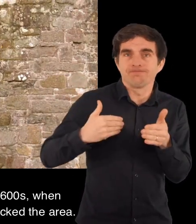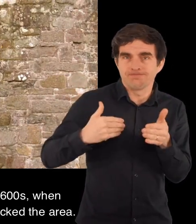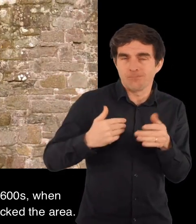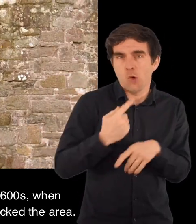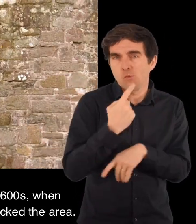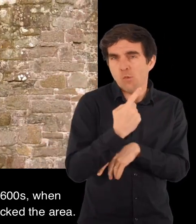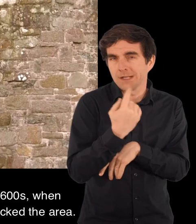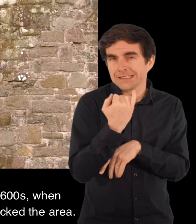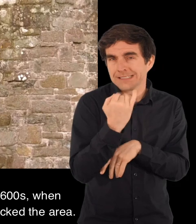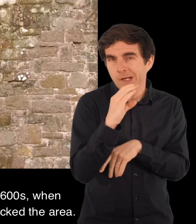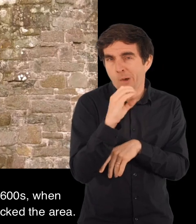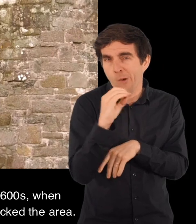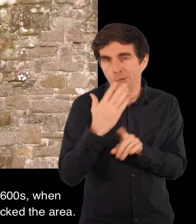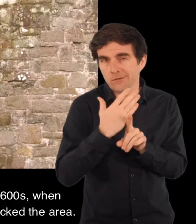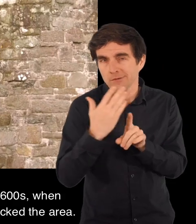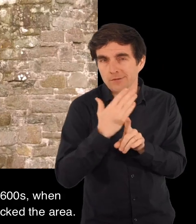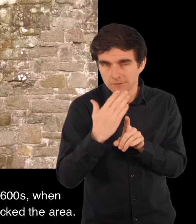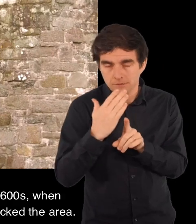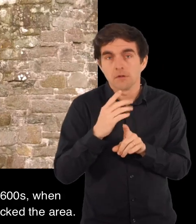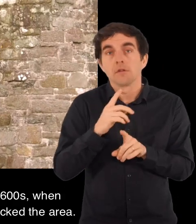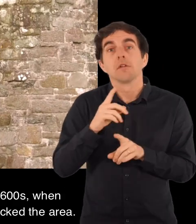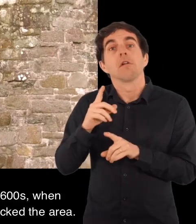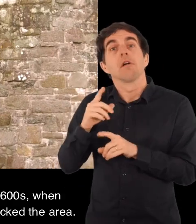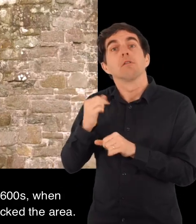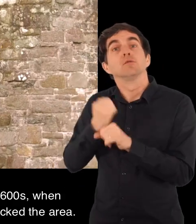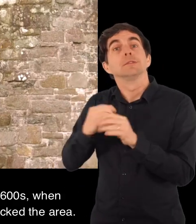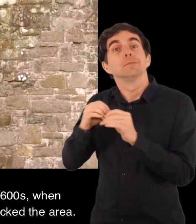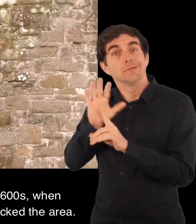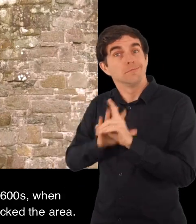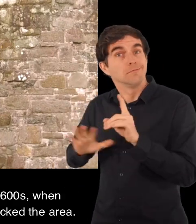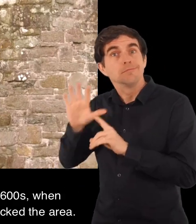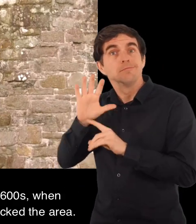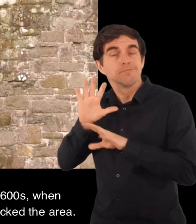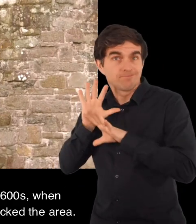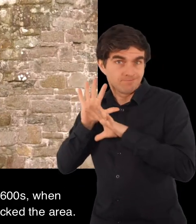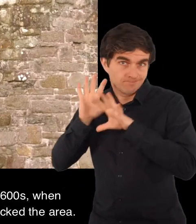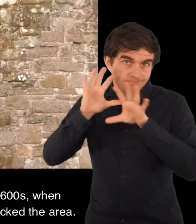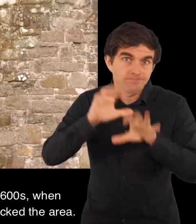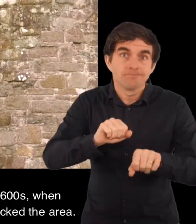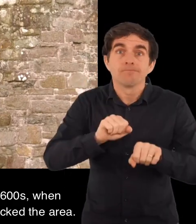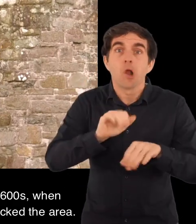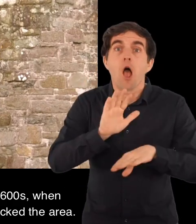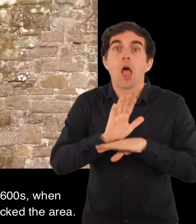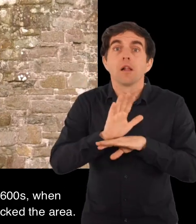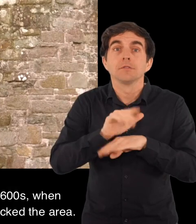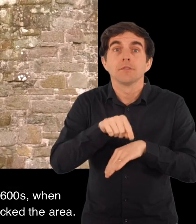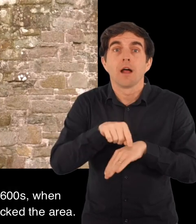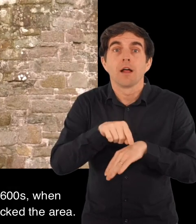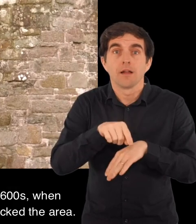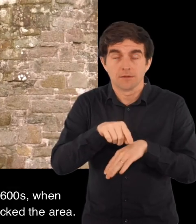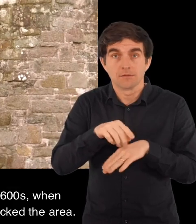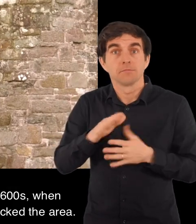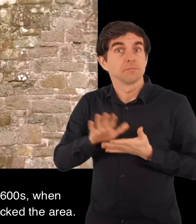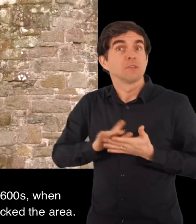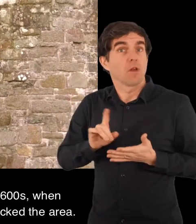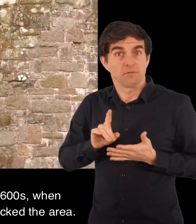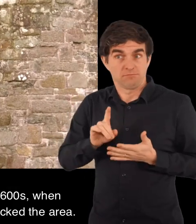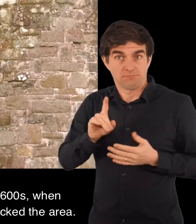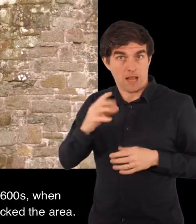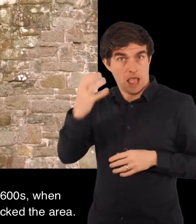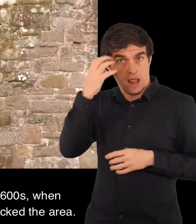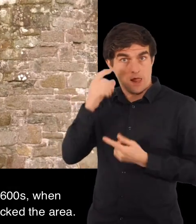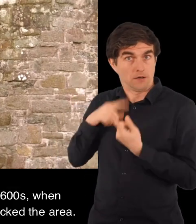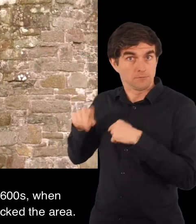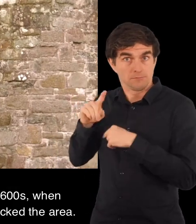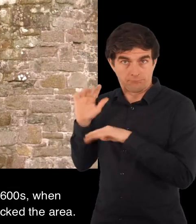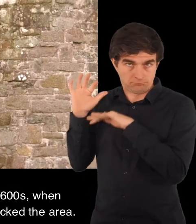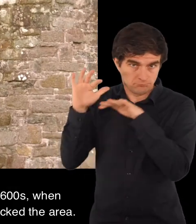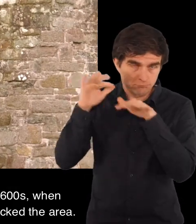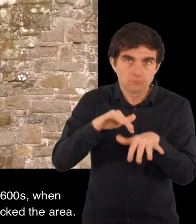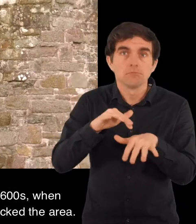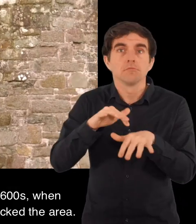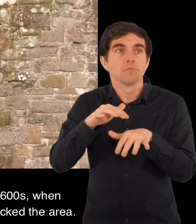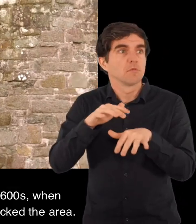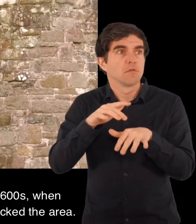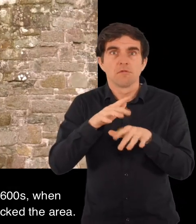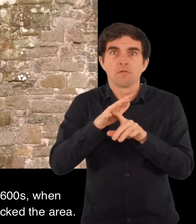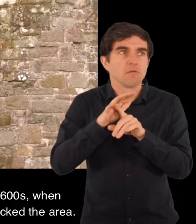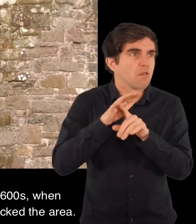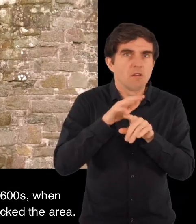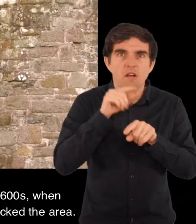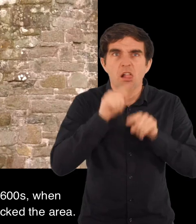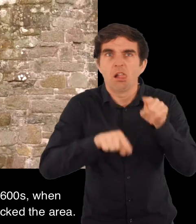of the Plantation of Ulster in the 1600s, when the English came here and they attacked the area.